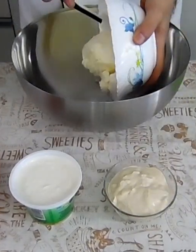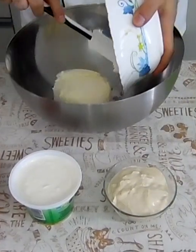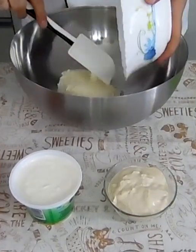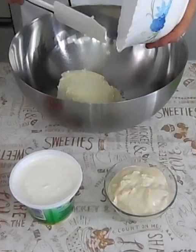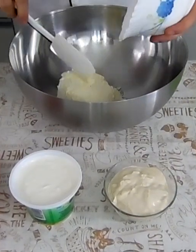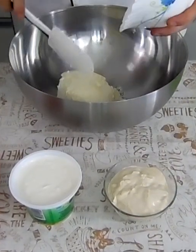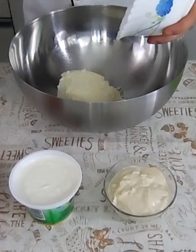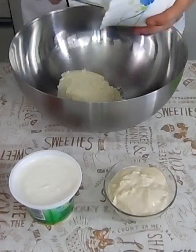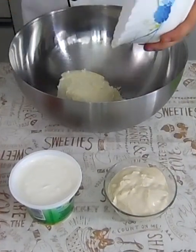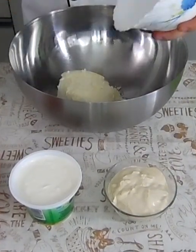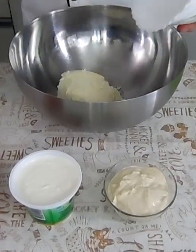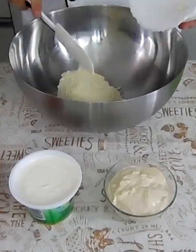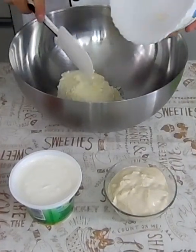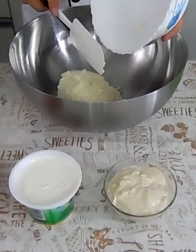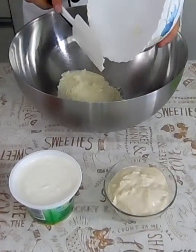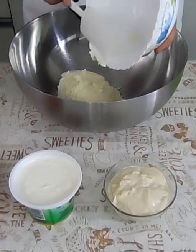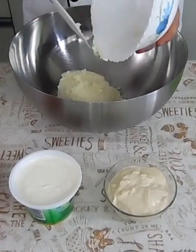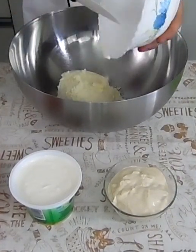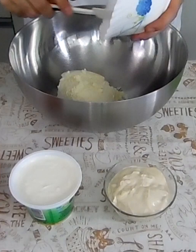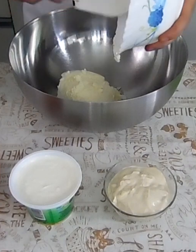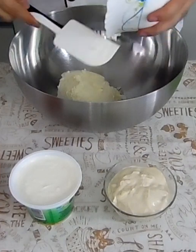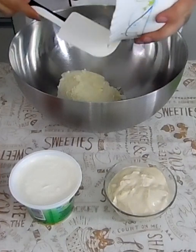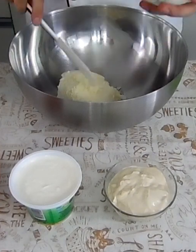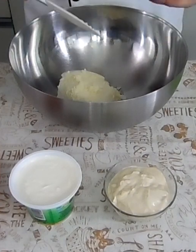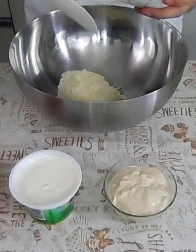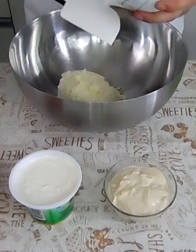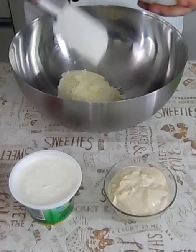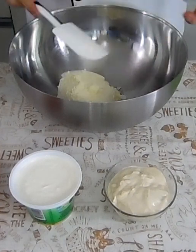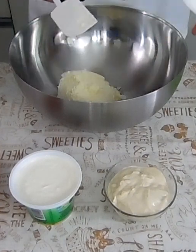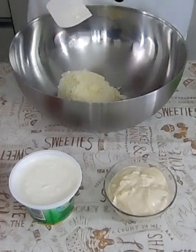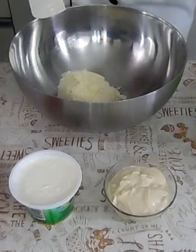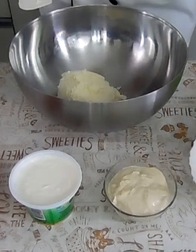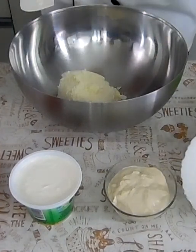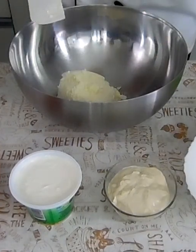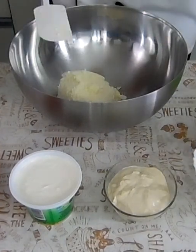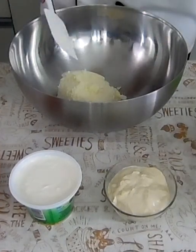Preparing the mascarpone cheese نقوم بتحضير جبنة المسكربوني